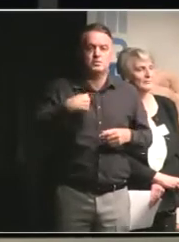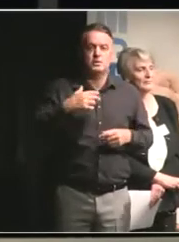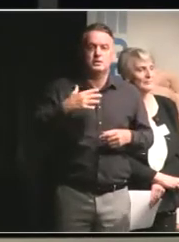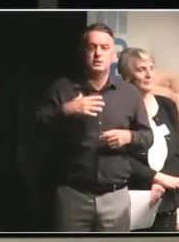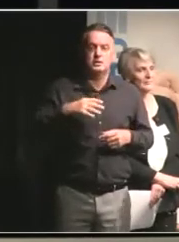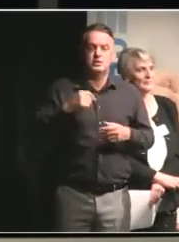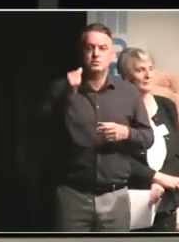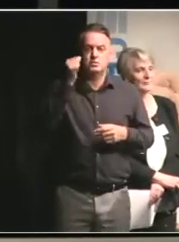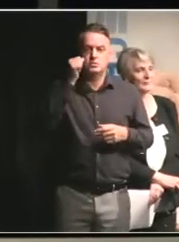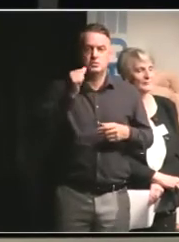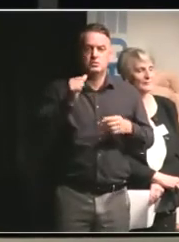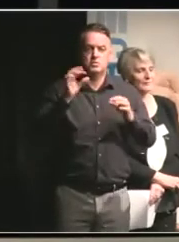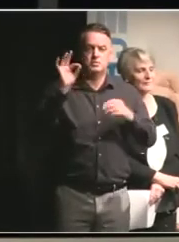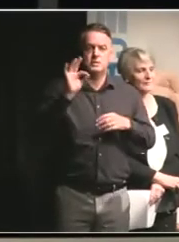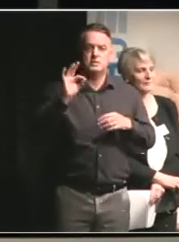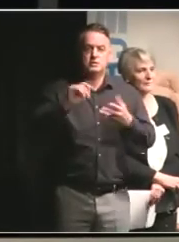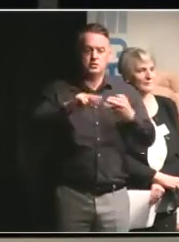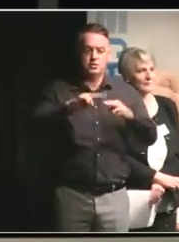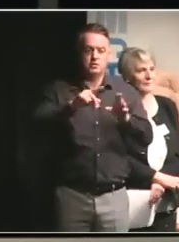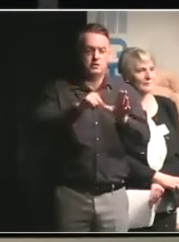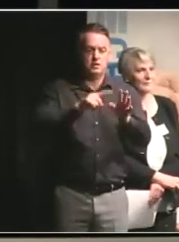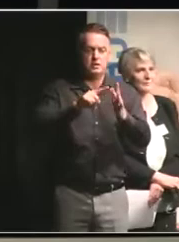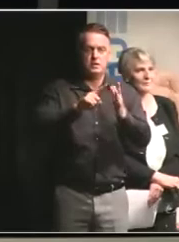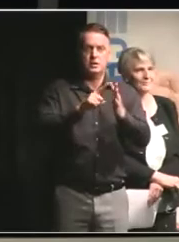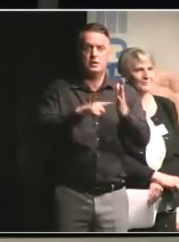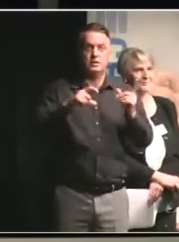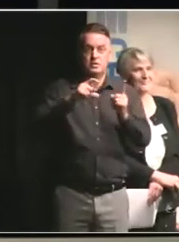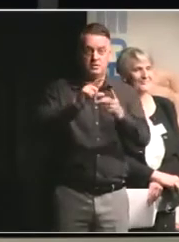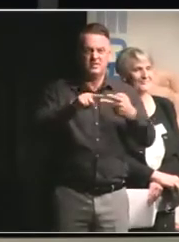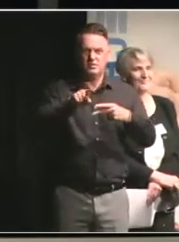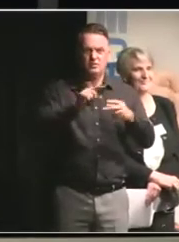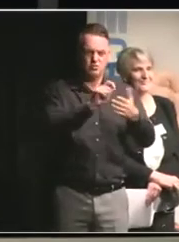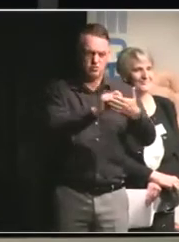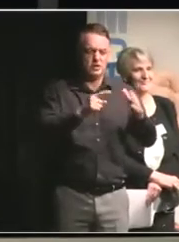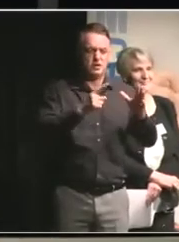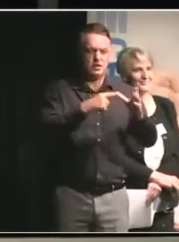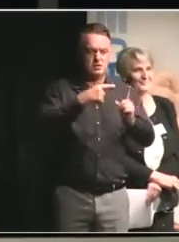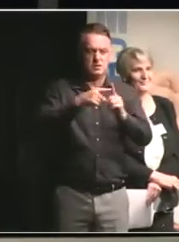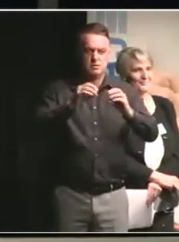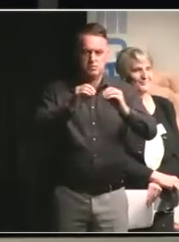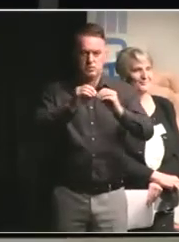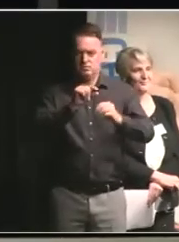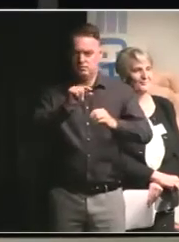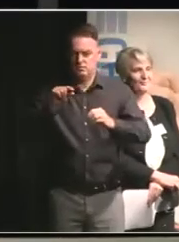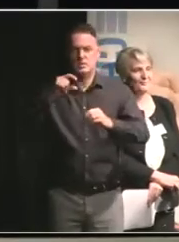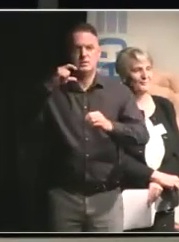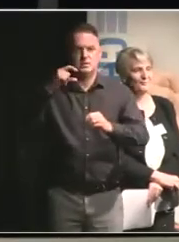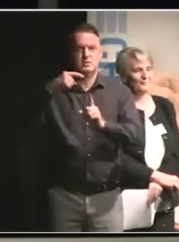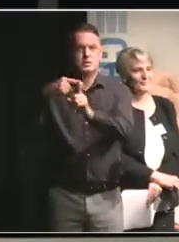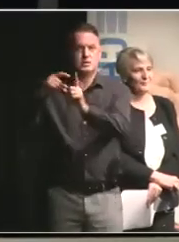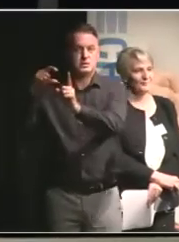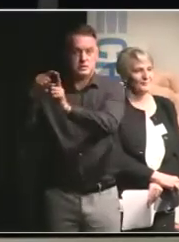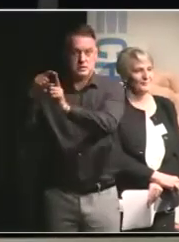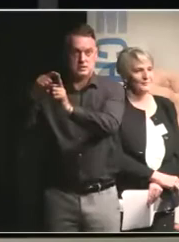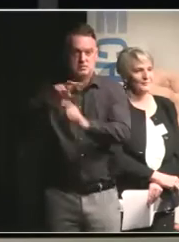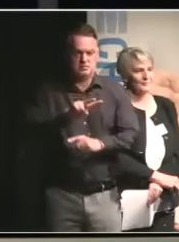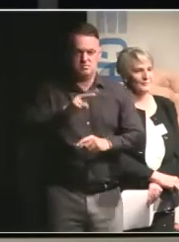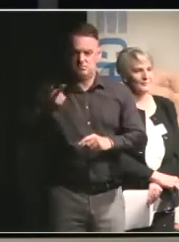talk about percent yield. If you write a chemical reaction, A+B goes to form C+D and you want D and